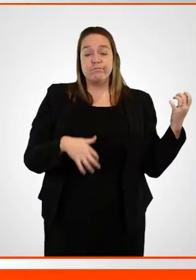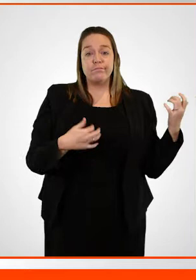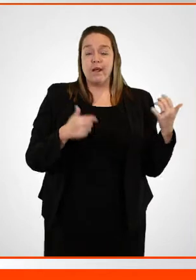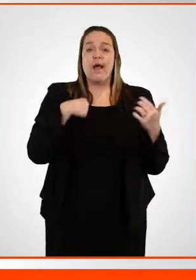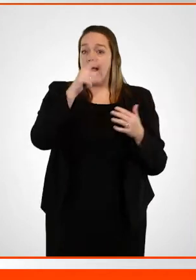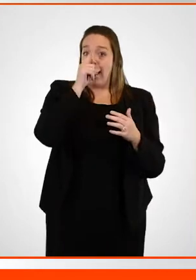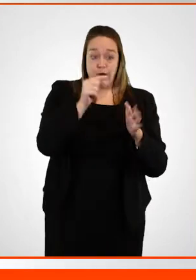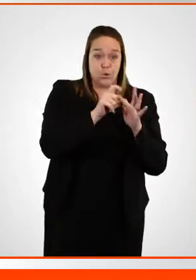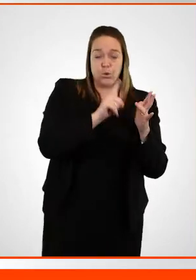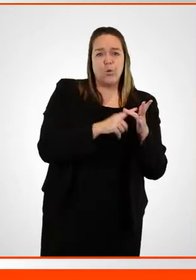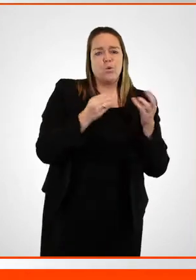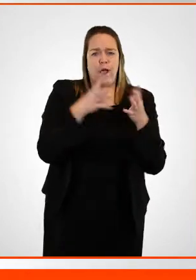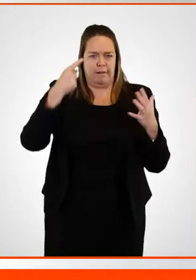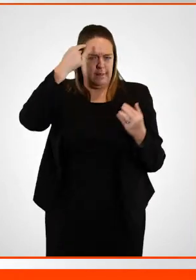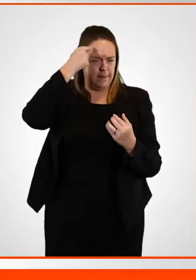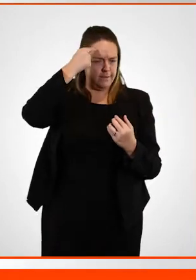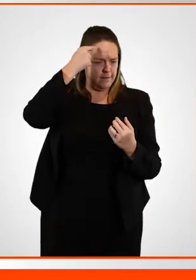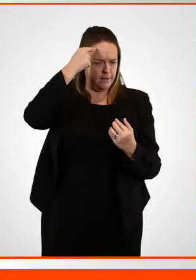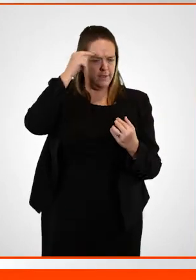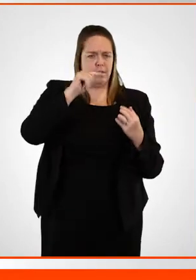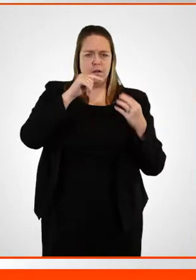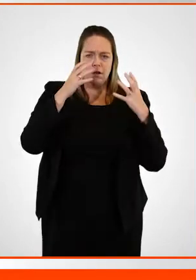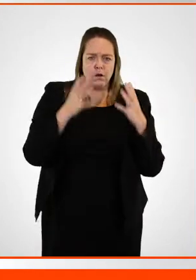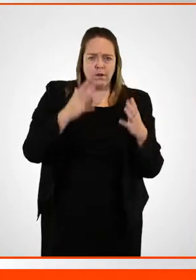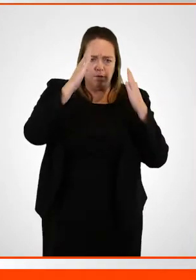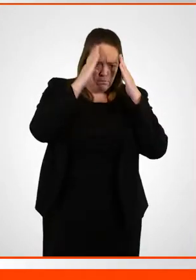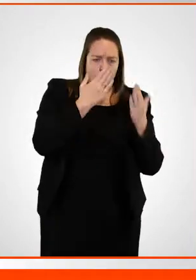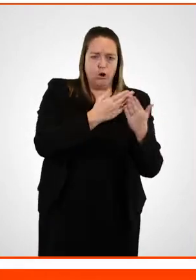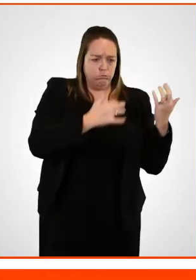without putting a lot of mental energy towards that.